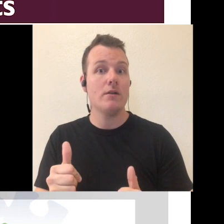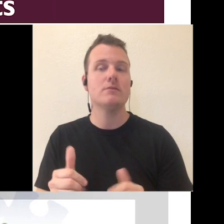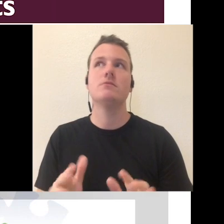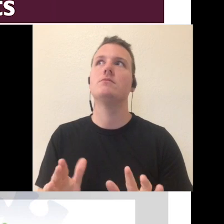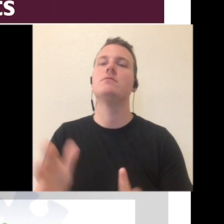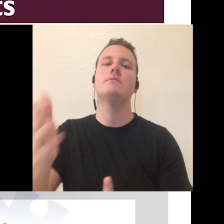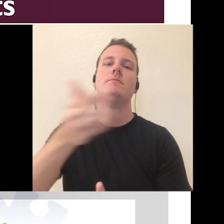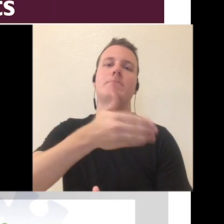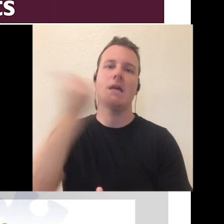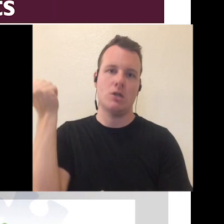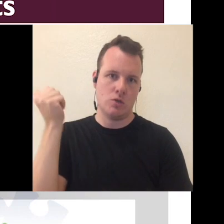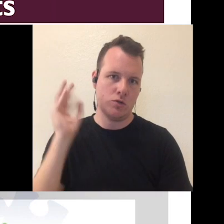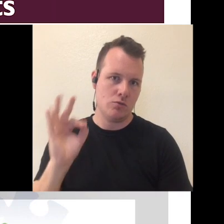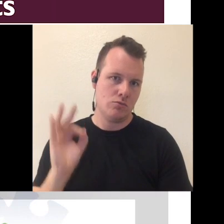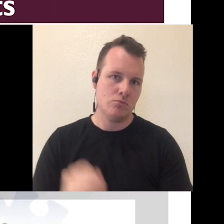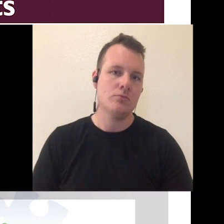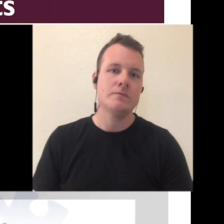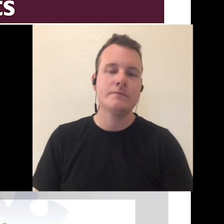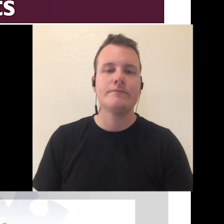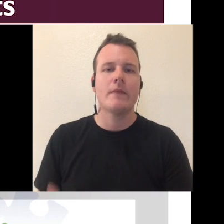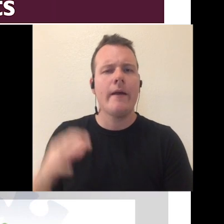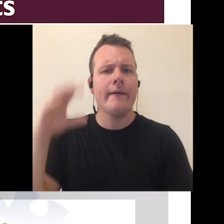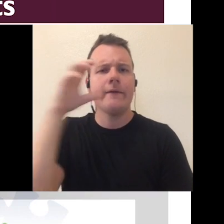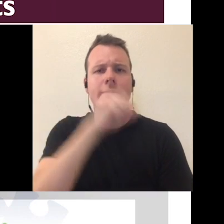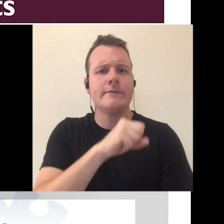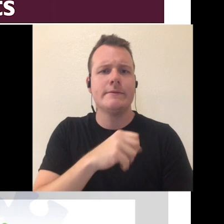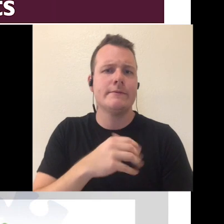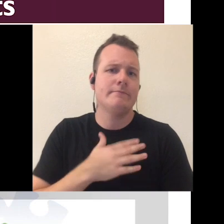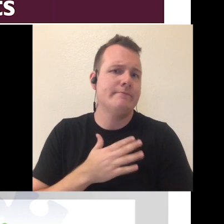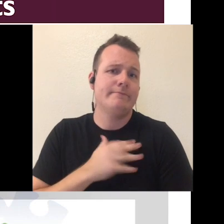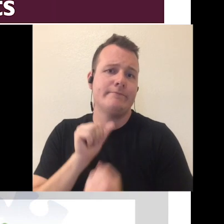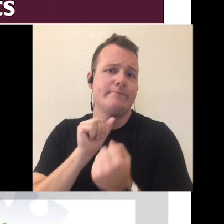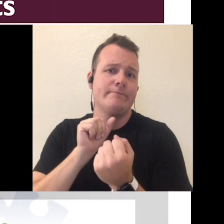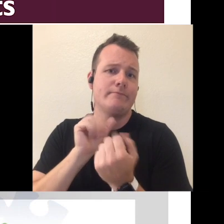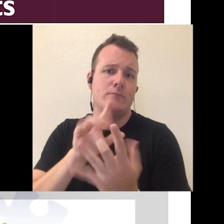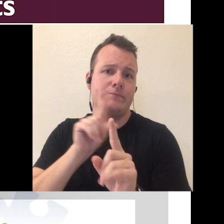have a hearing loss, even better, so so I guess that's how I would I would